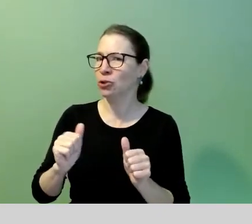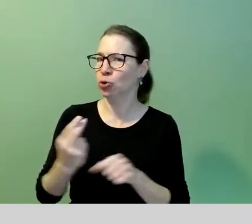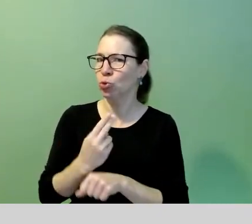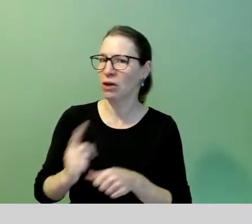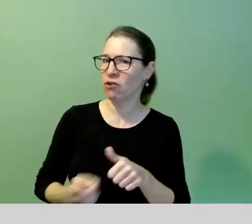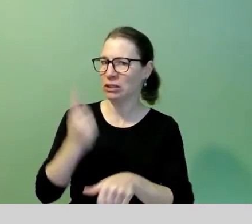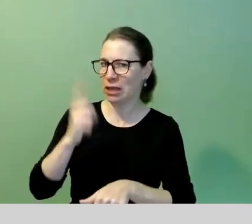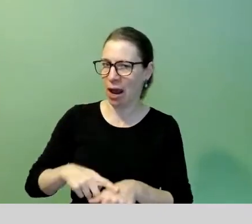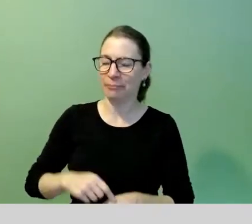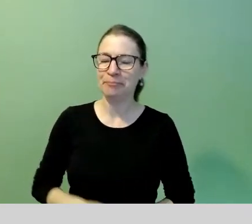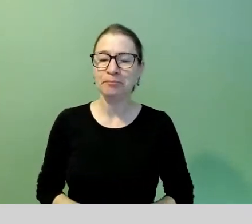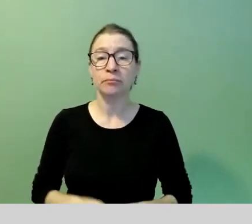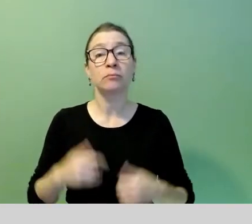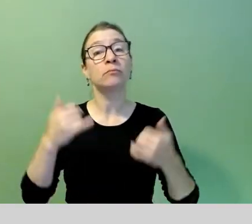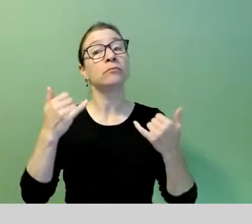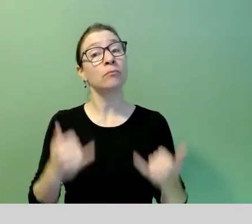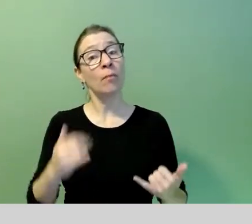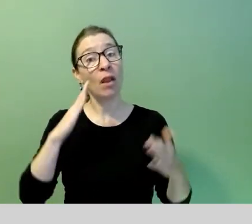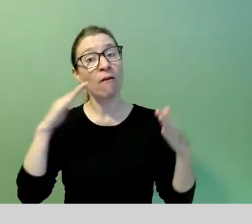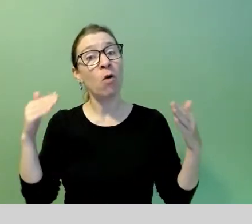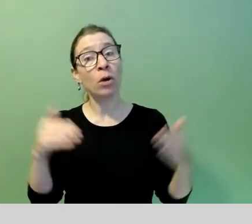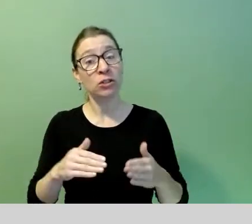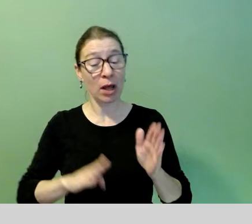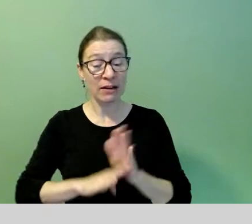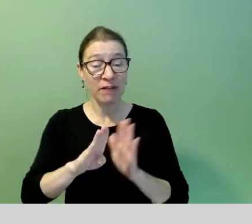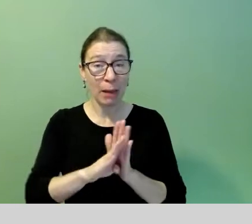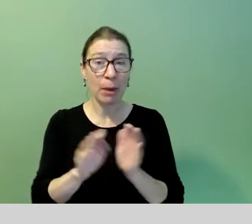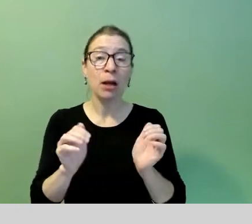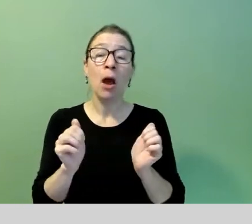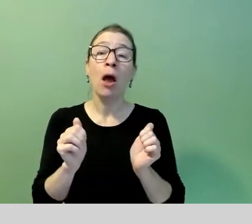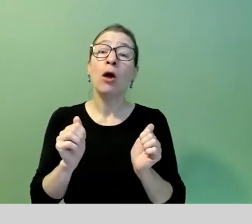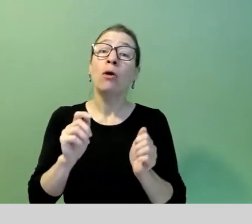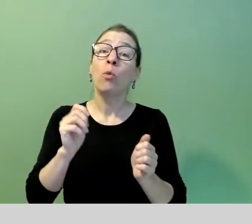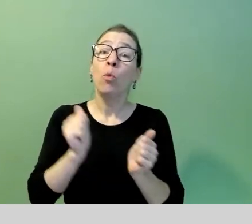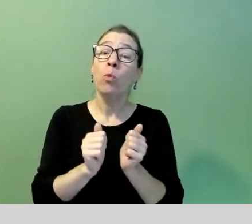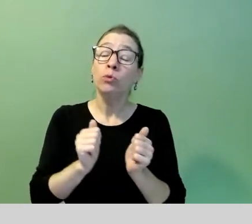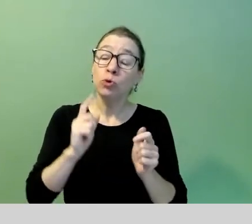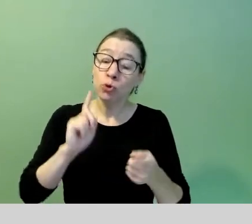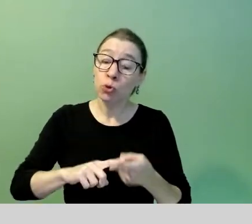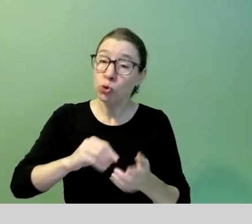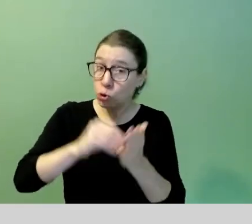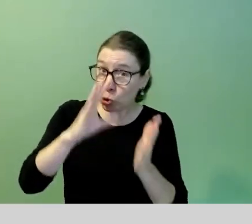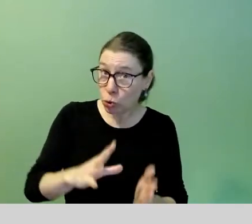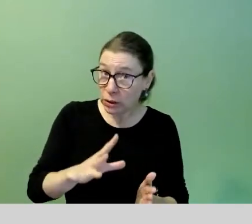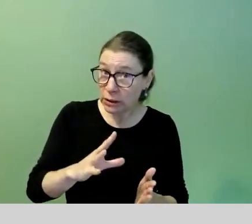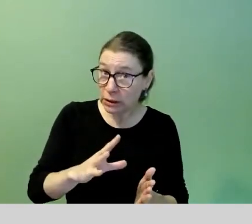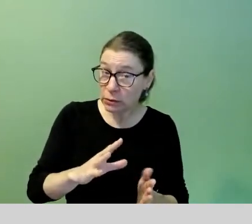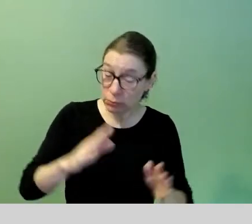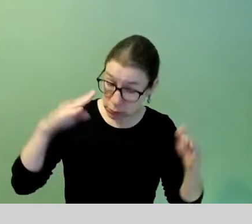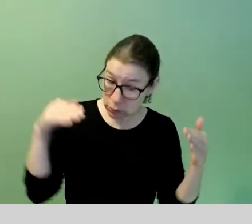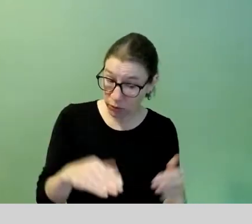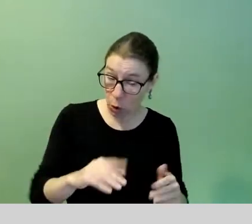Now, we focus on a principles driven development with a focus on students and learners first. Unleashing the creativity